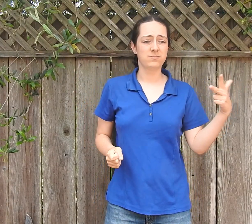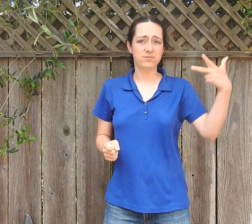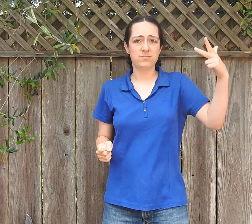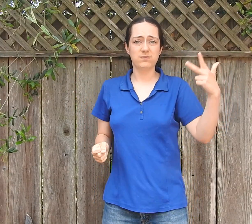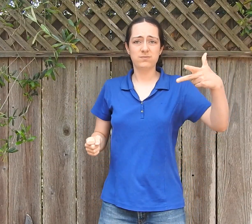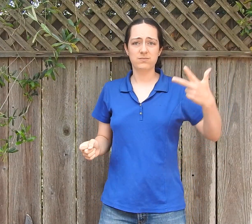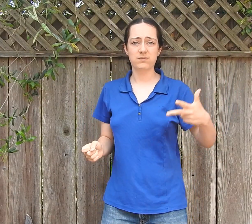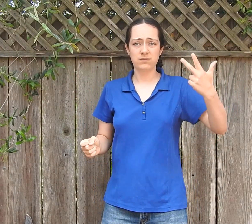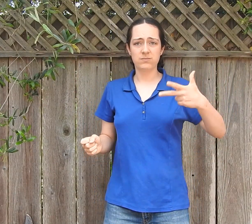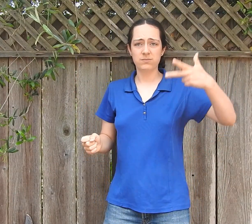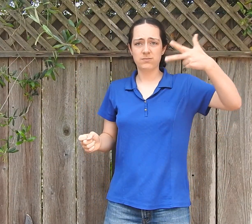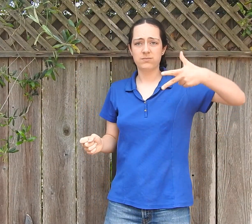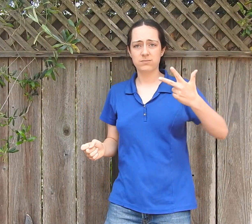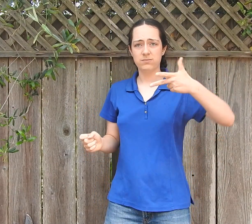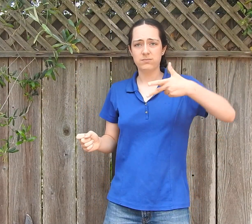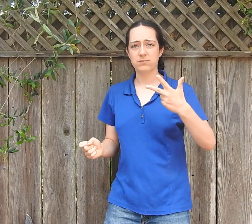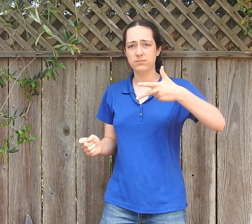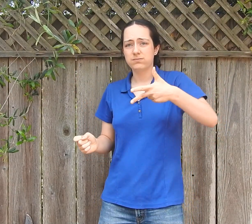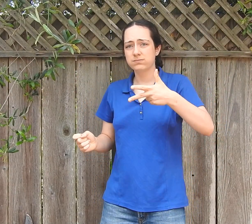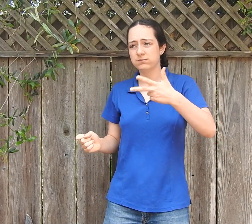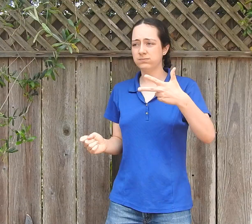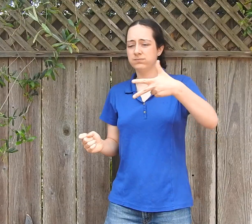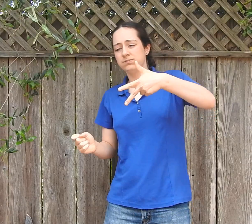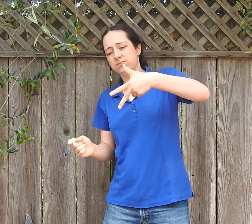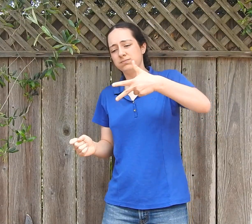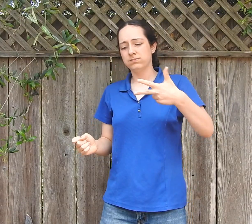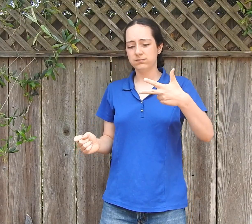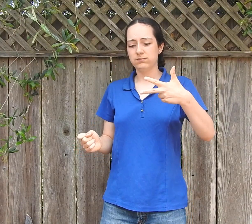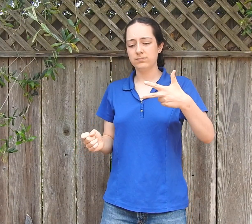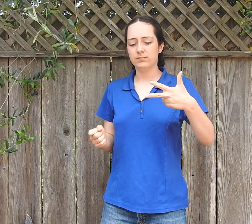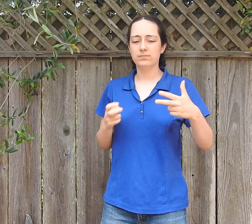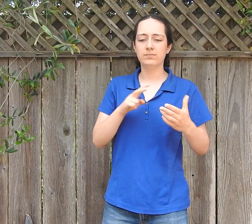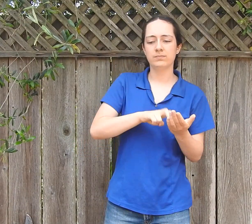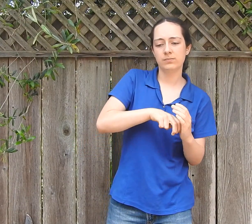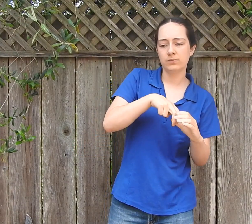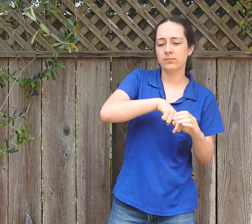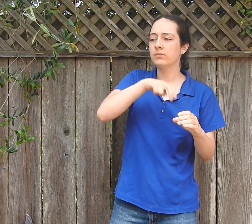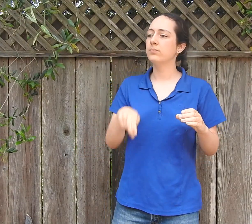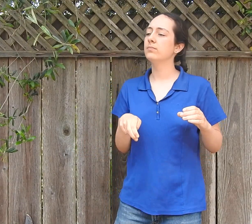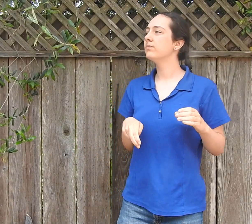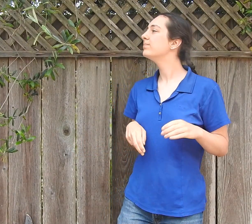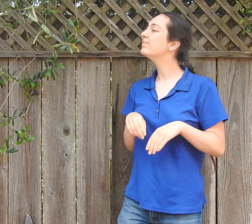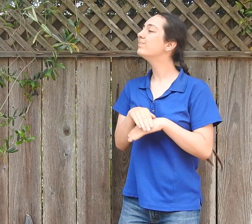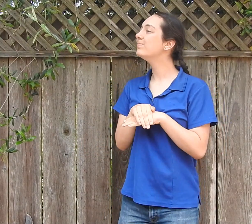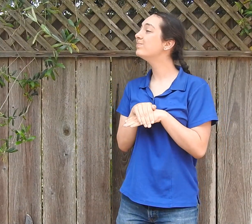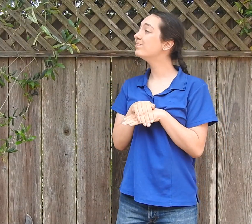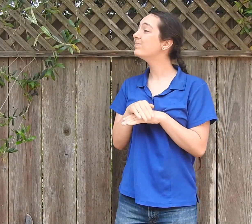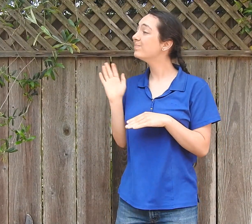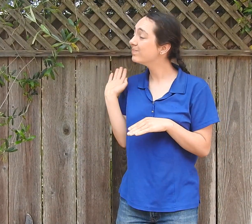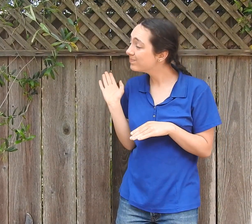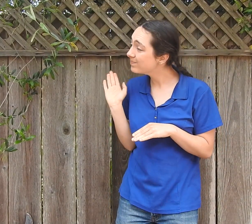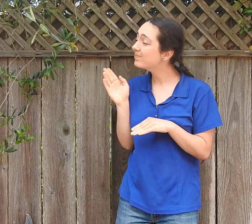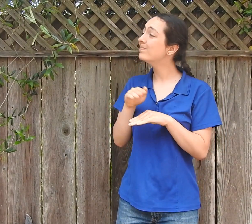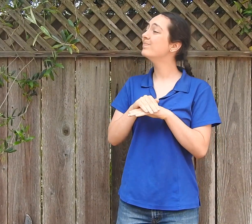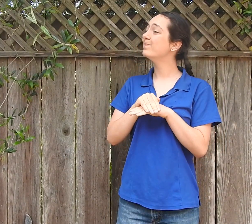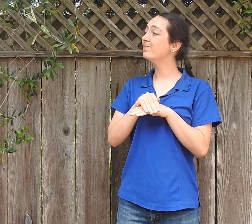He drives up, stops and gets out. "Hello!"